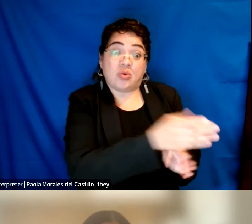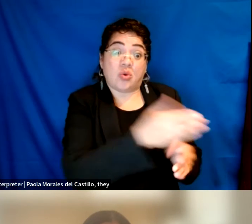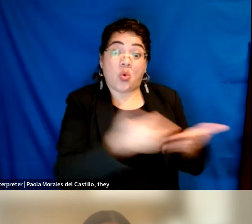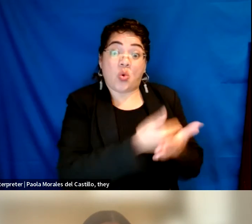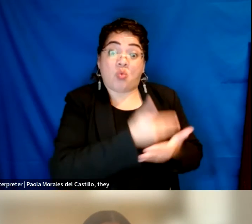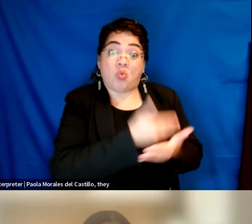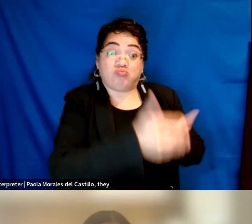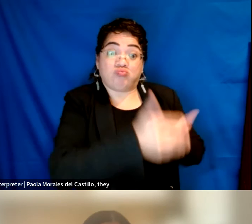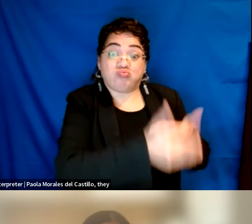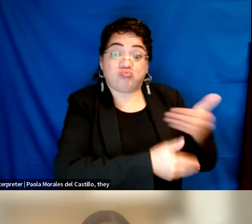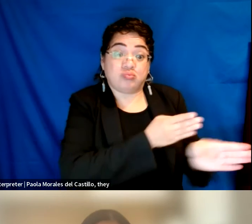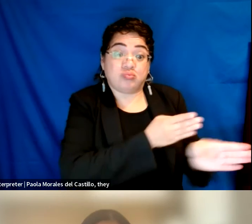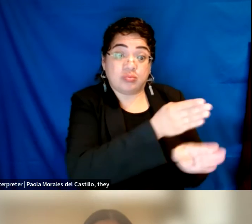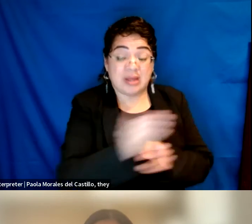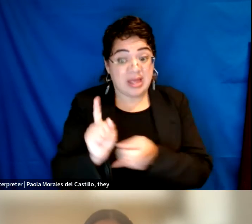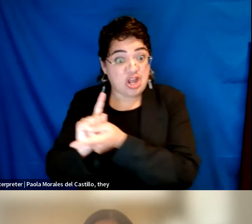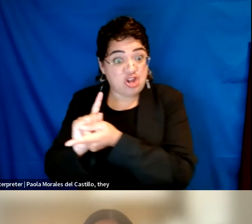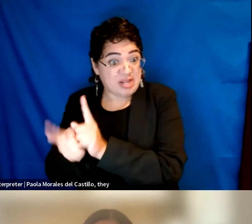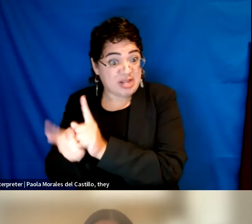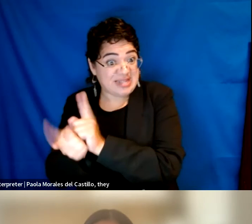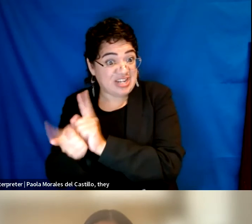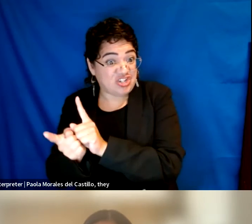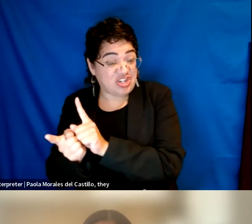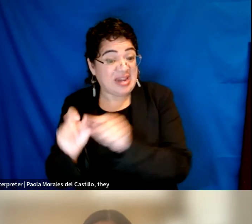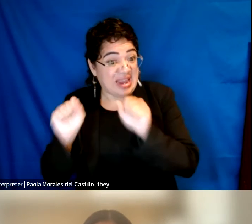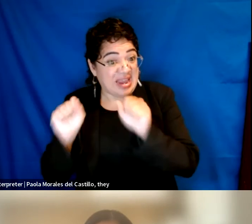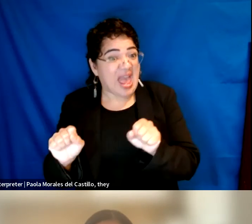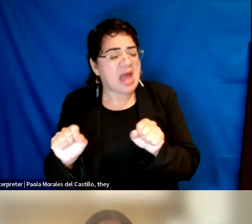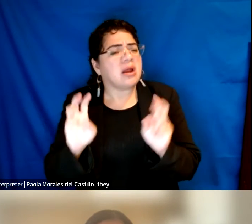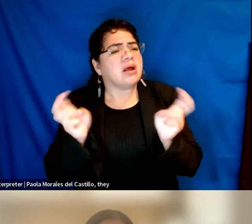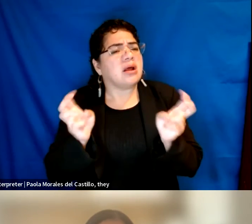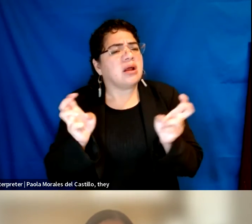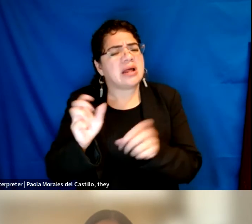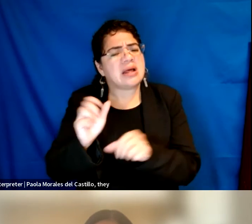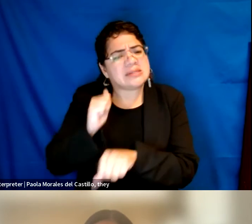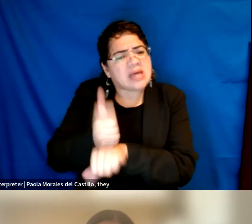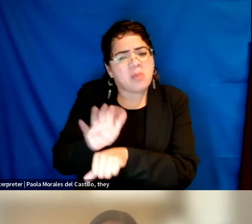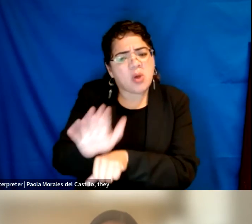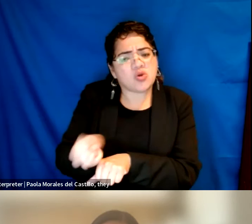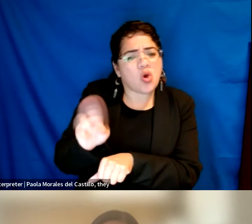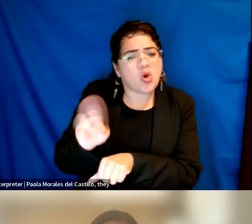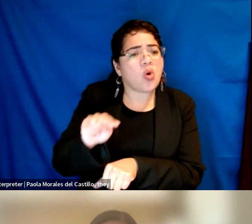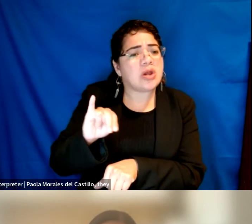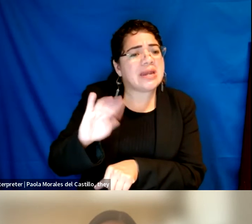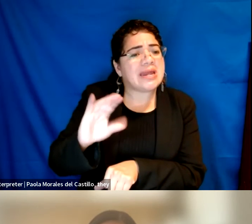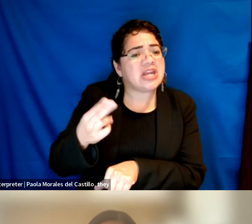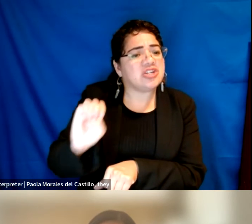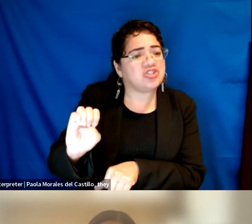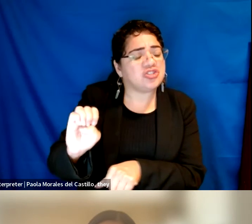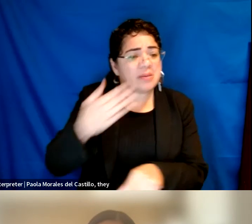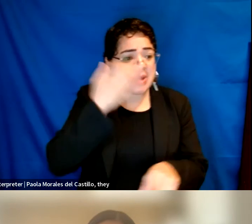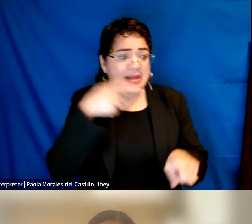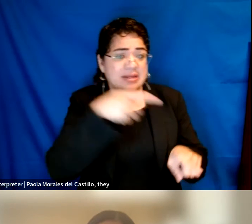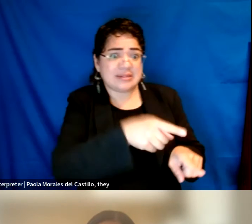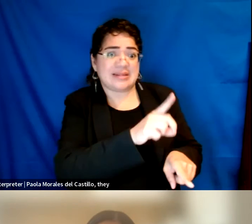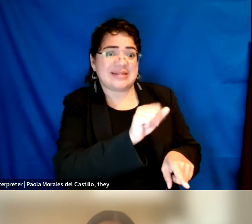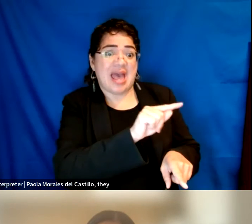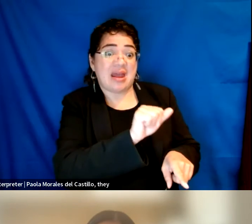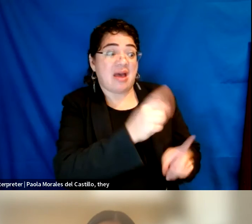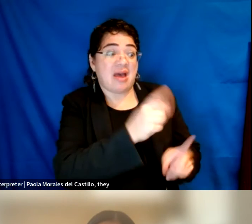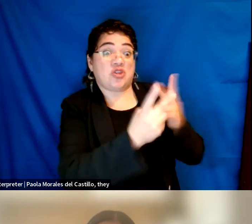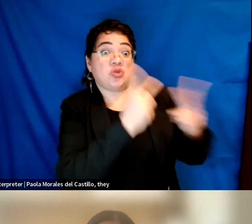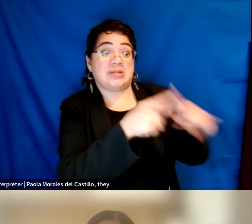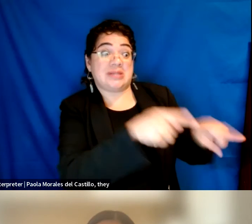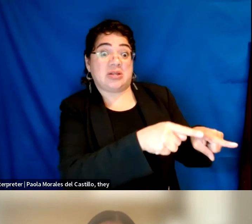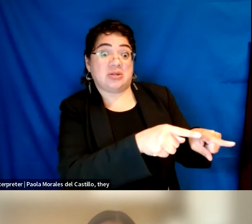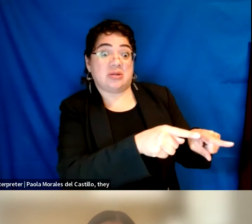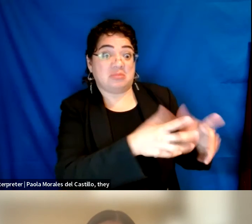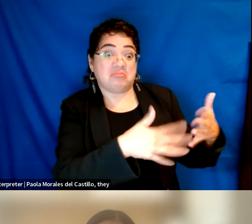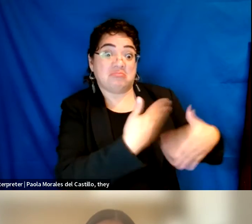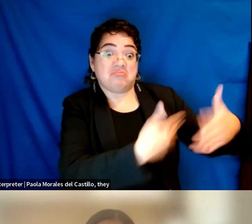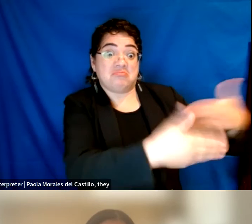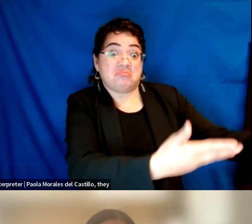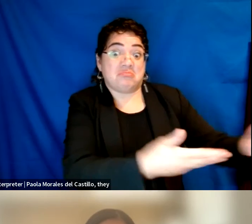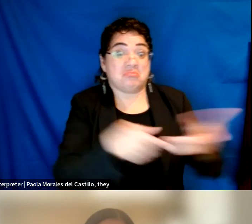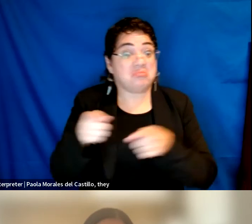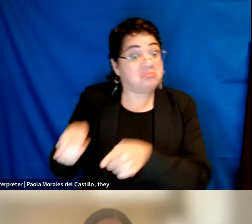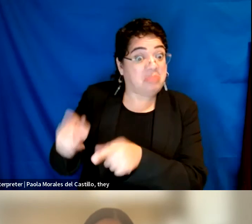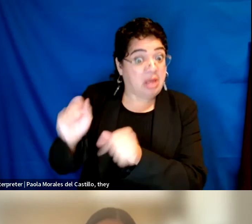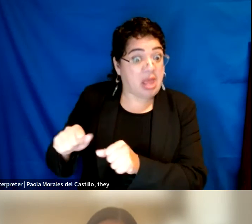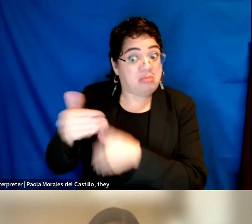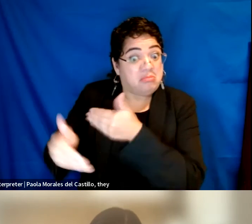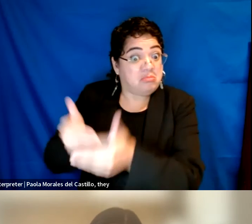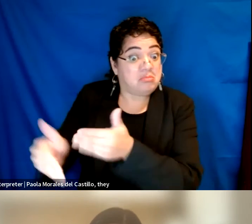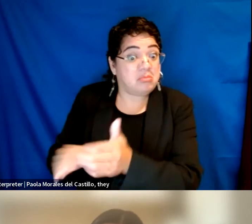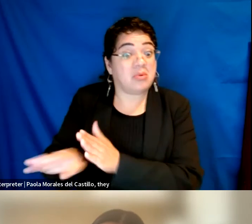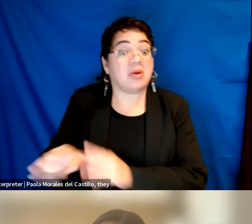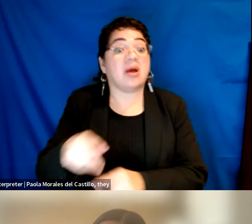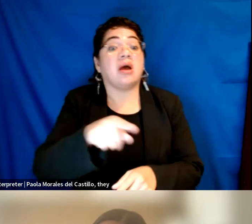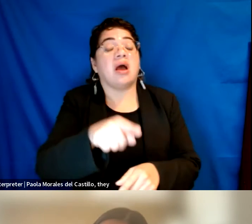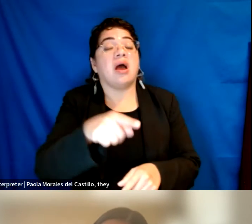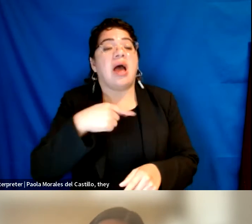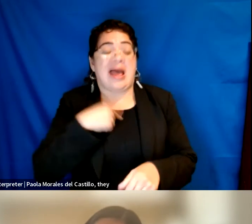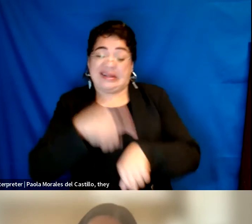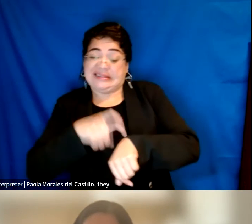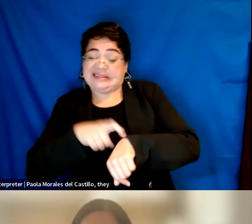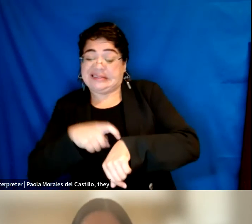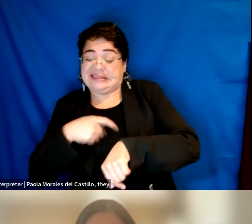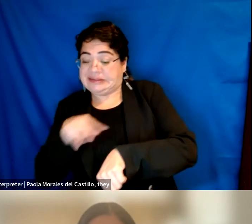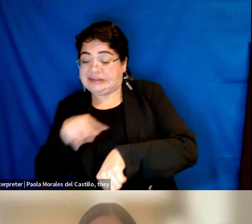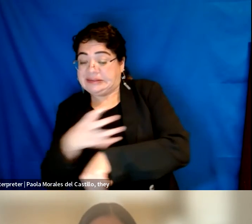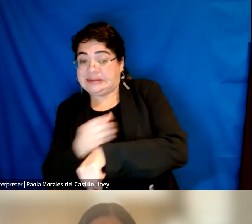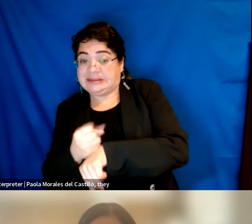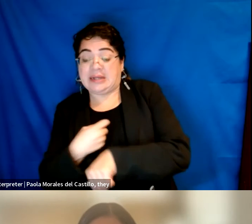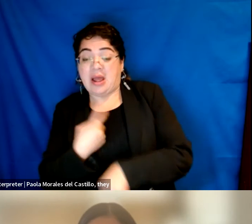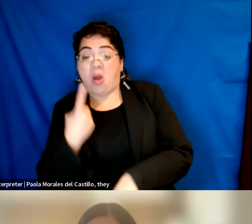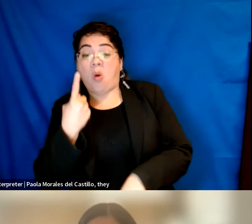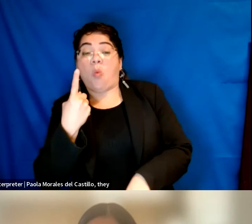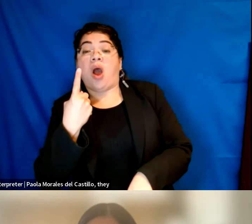Annabelle Lolinco (she/her): and i'm wondering if translation could fill a similar niche. Um! Looking at the clock, I want to make sure We also have some time for your final thoughts. So if there is one uh outstanding thought here, I i'll go ahead and let that speaker speak.